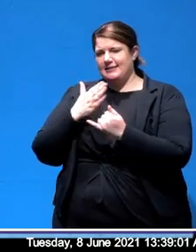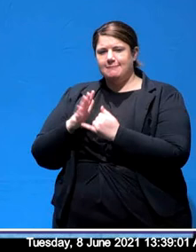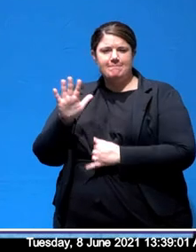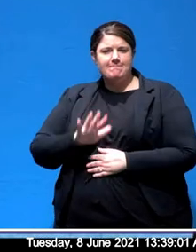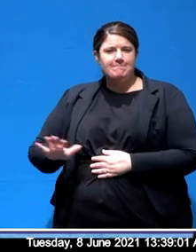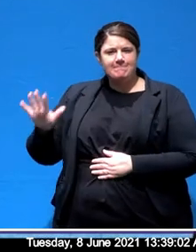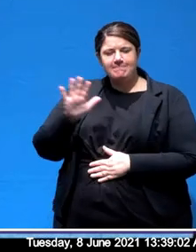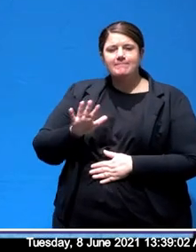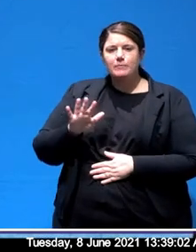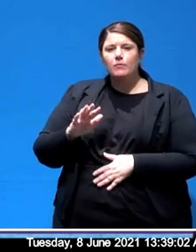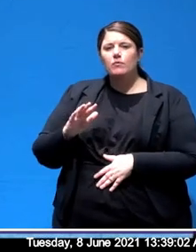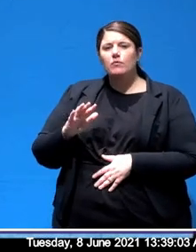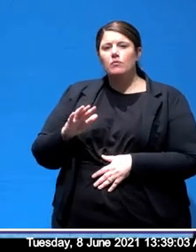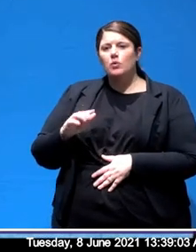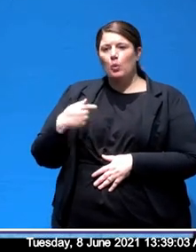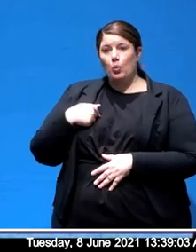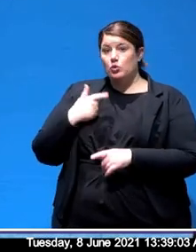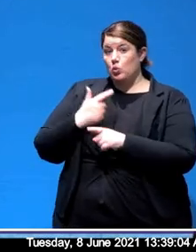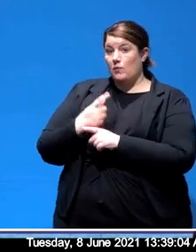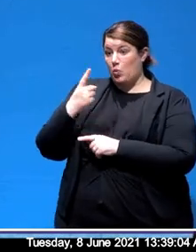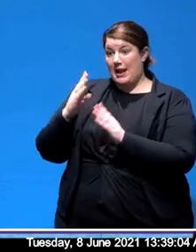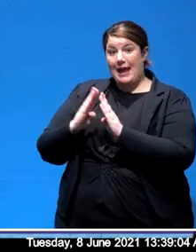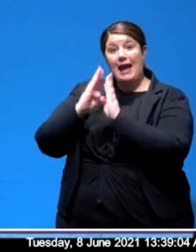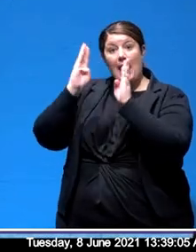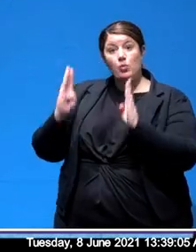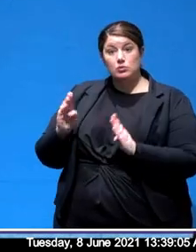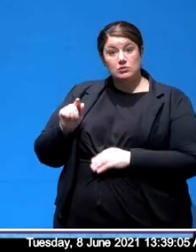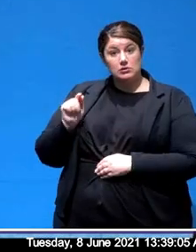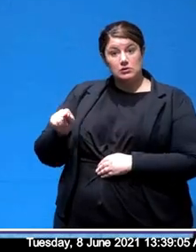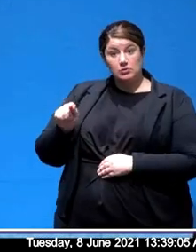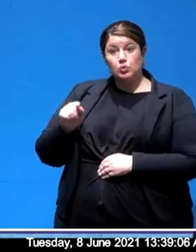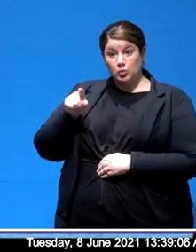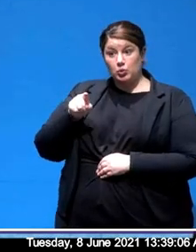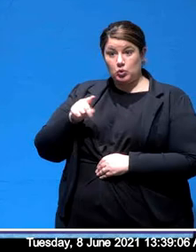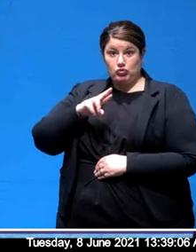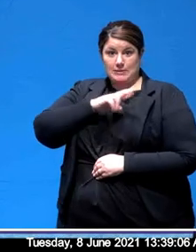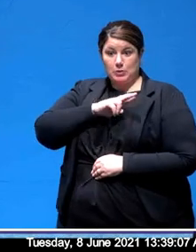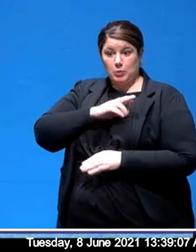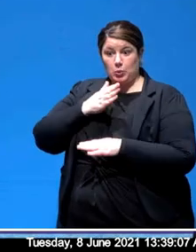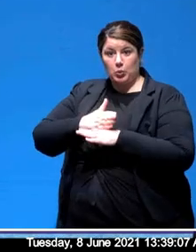We are speaking about one of the houses that you were responsible for as "N Street".